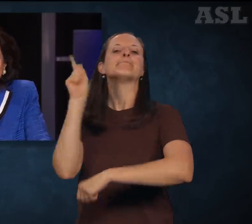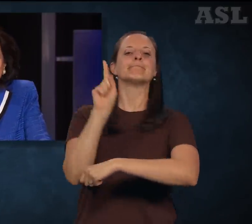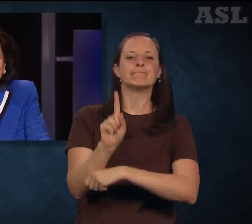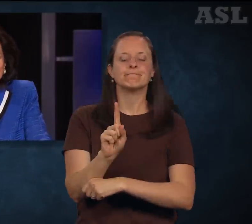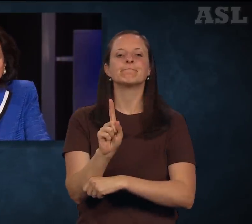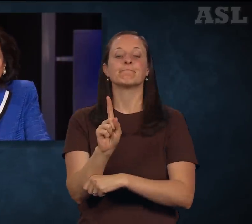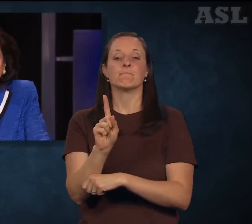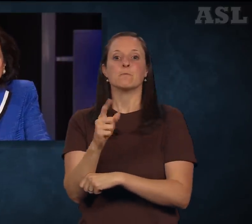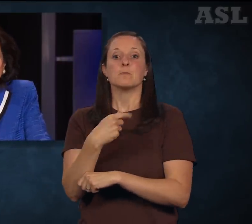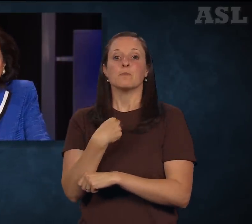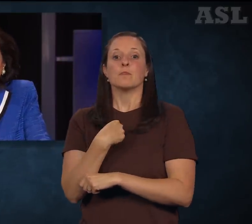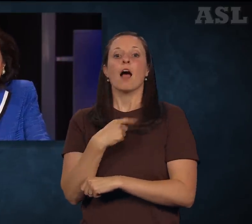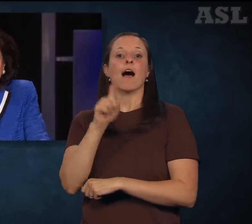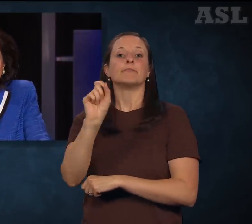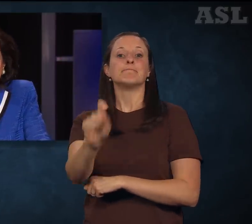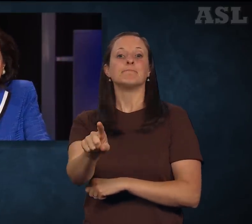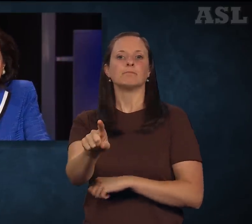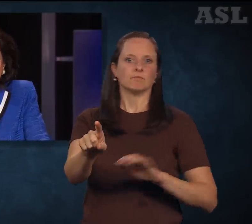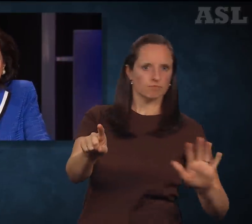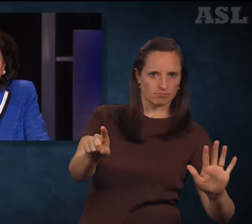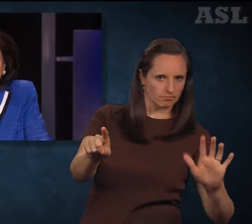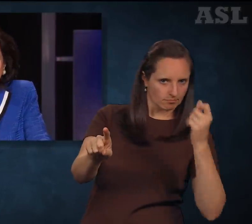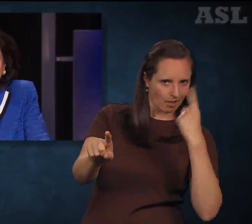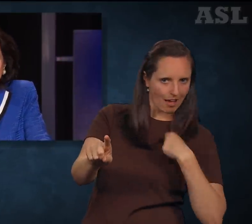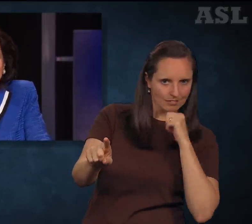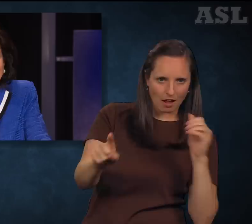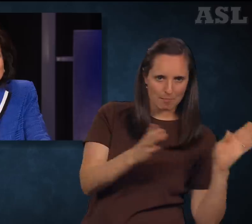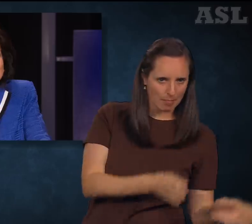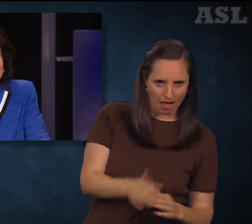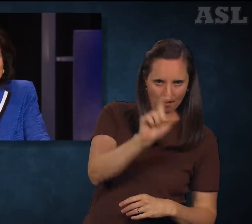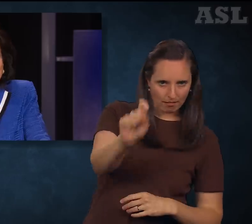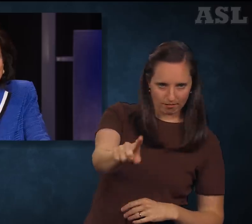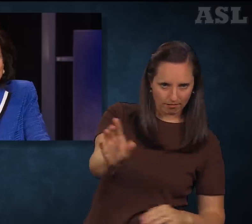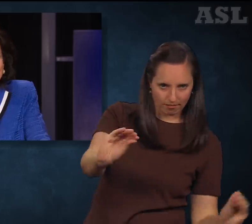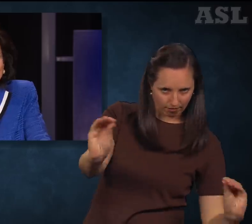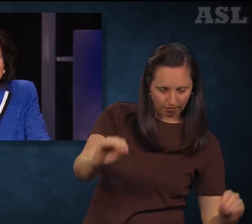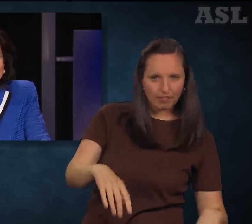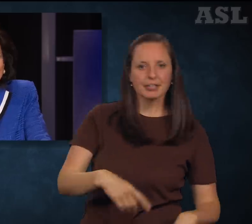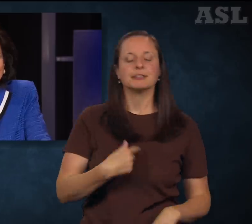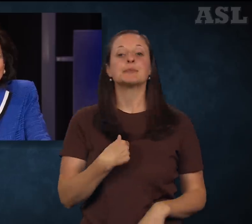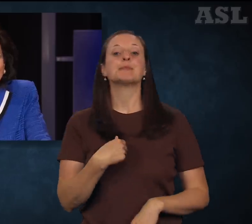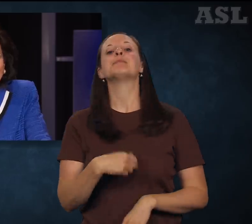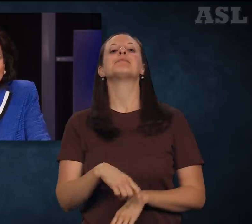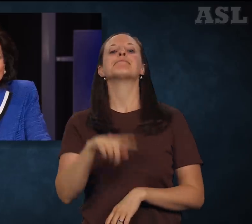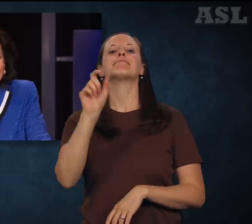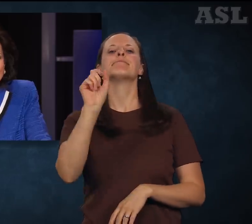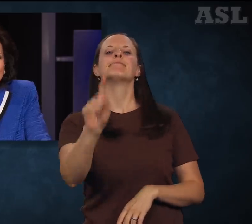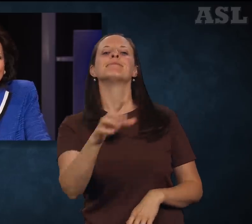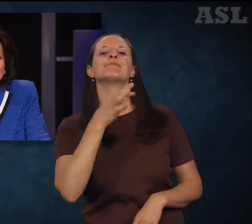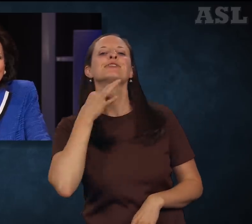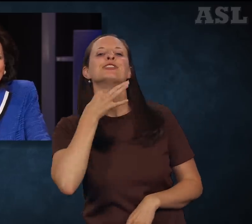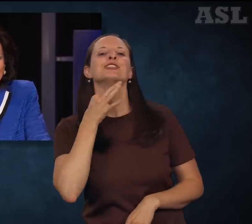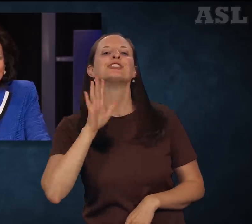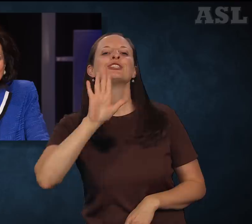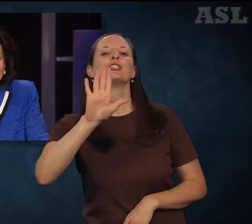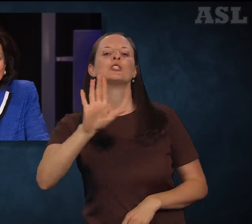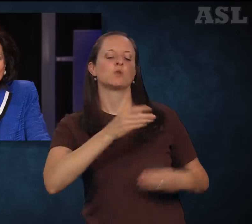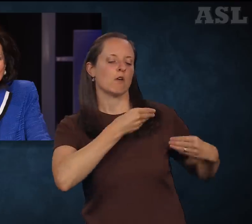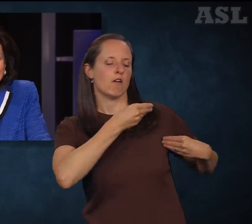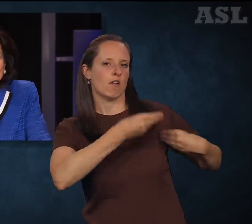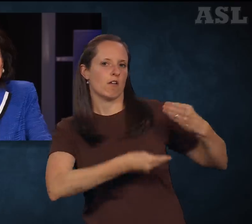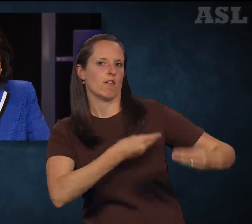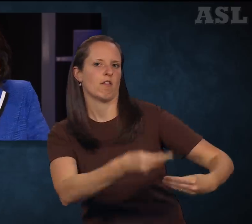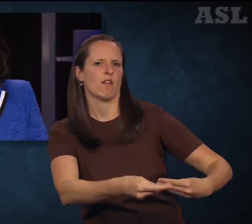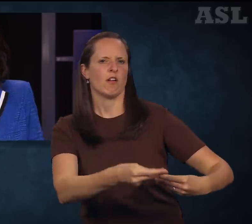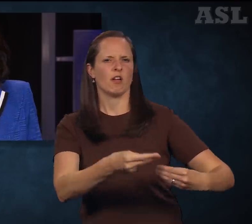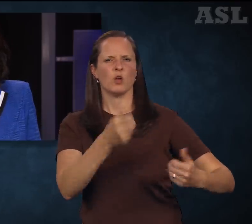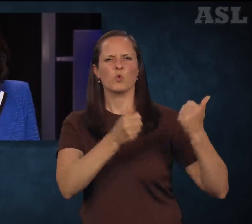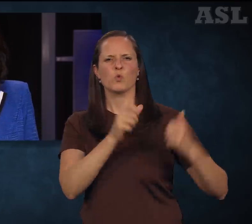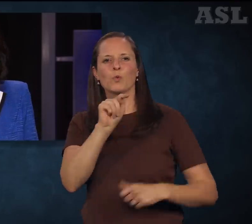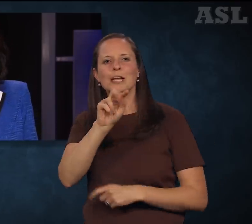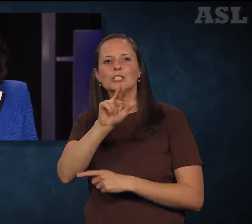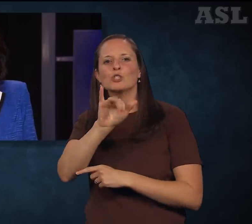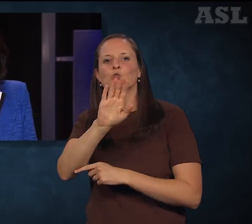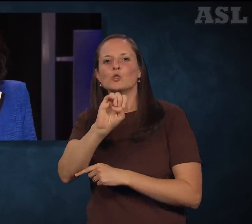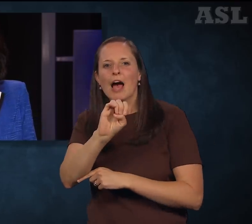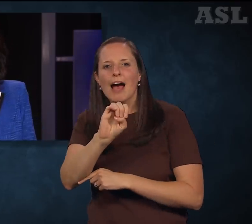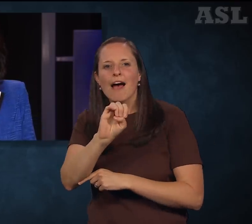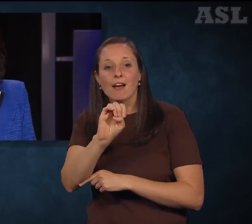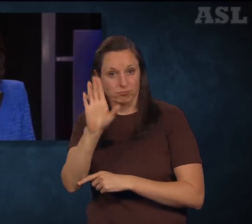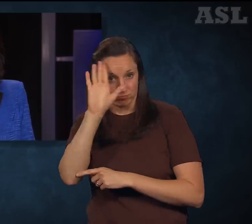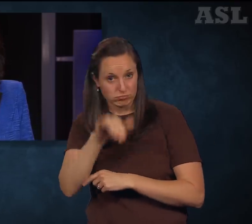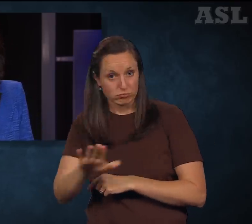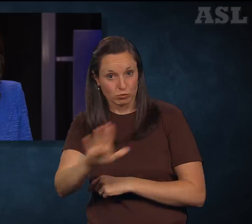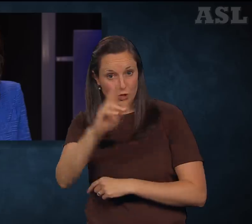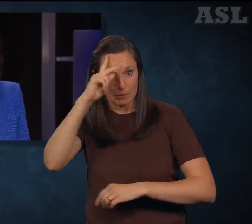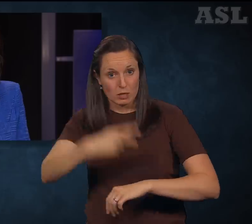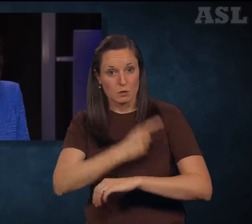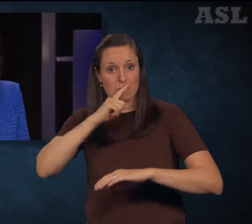TO SPEAK, I FOUND MYSELF